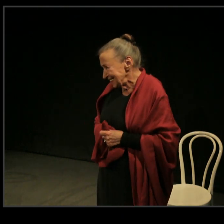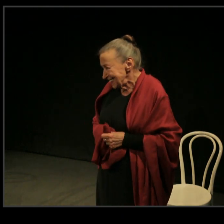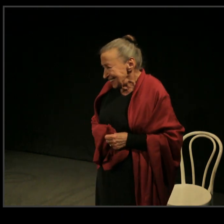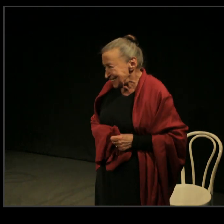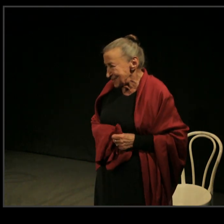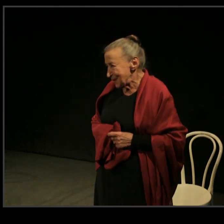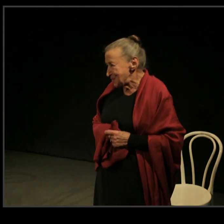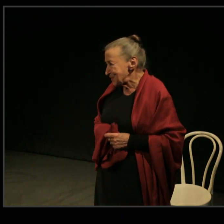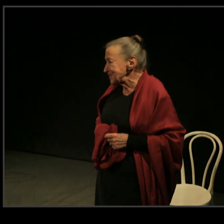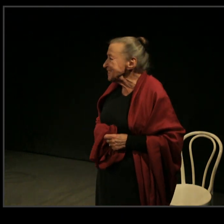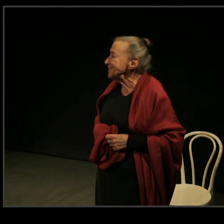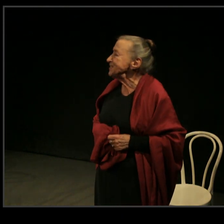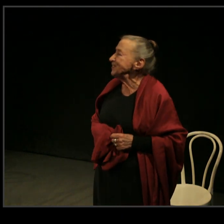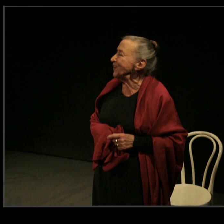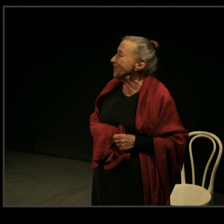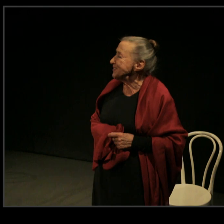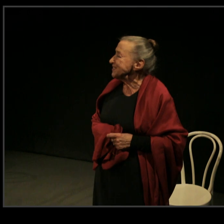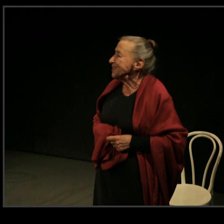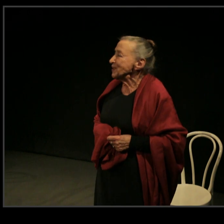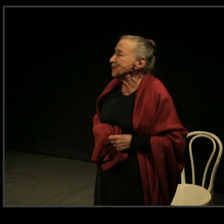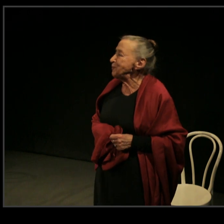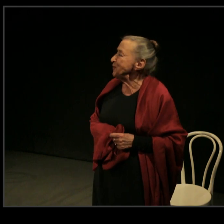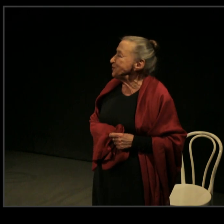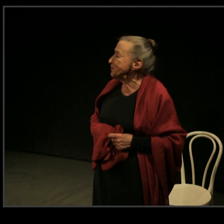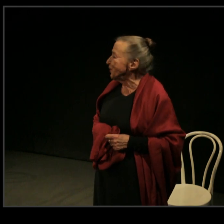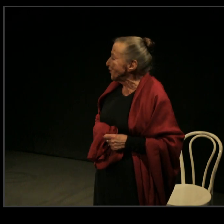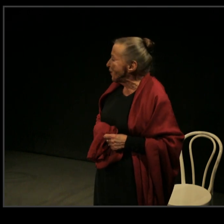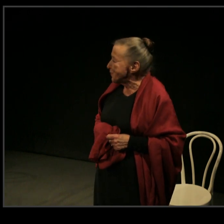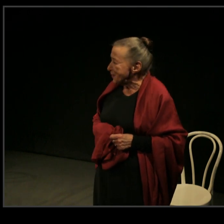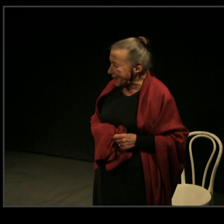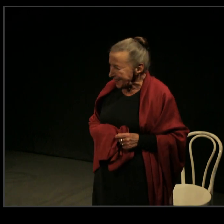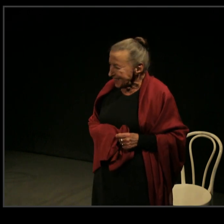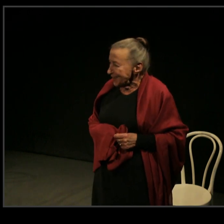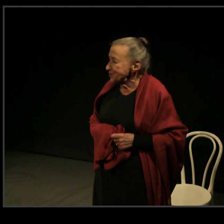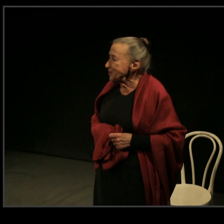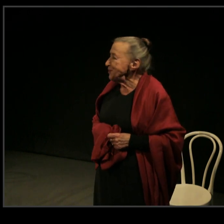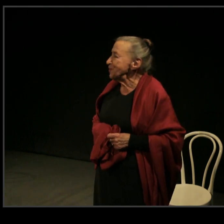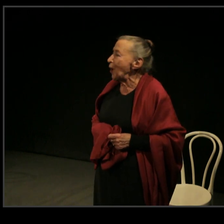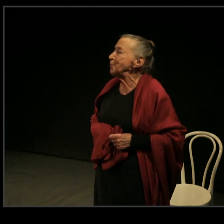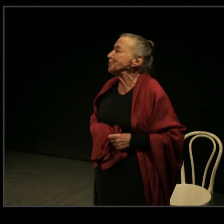The Soplicas, you should know, have a disease. For them,